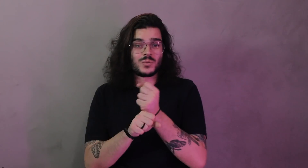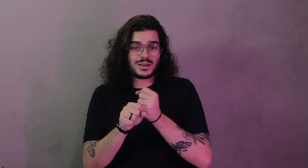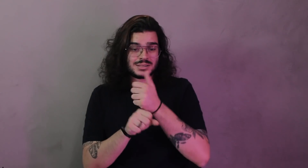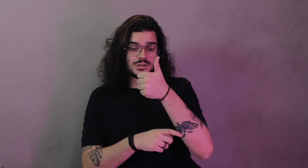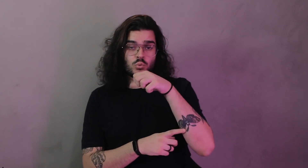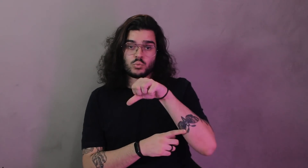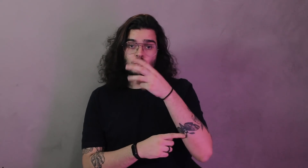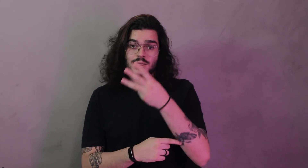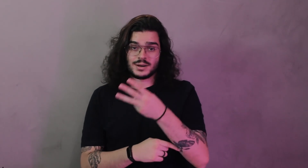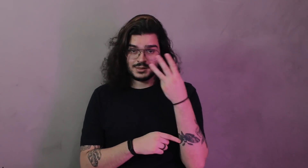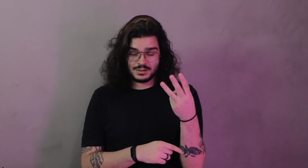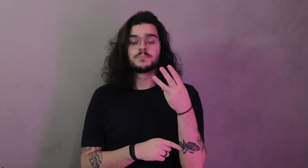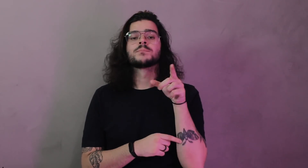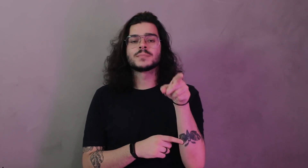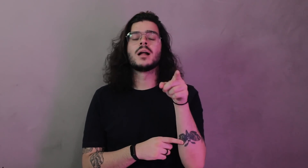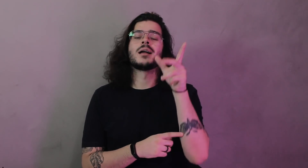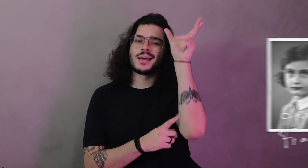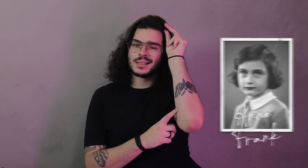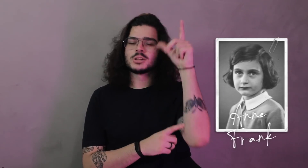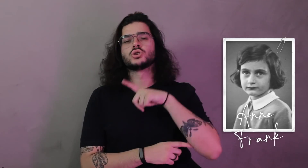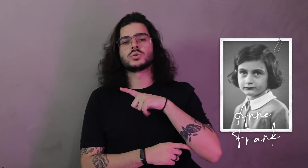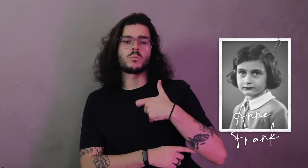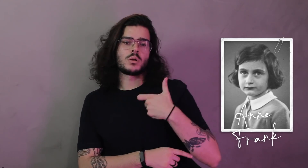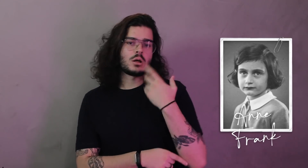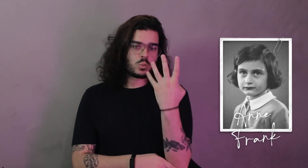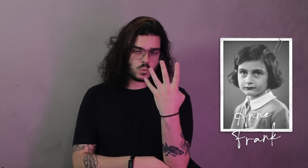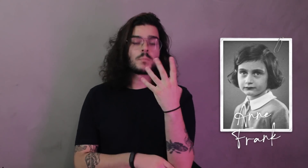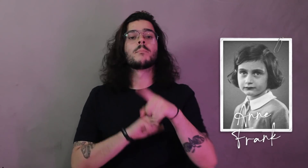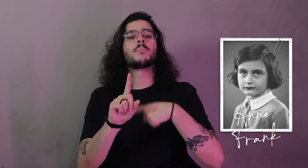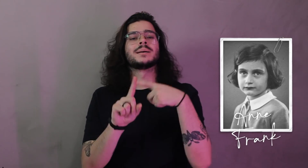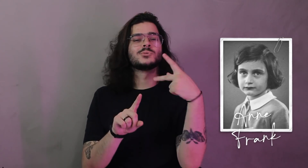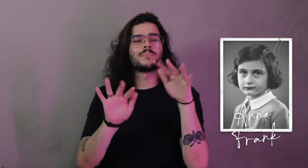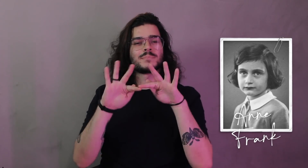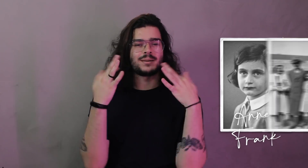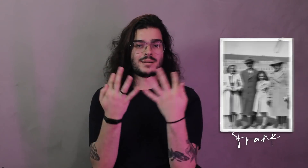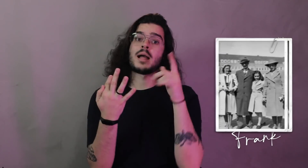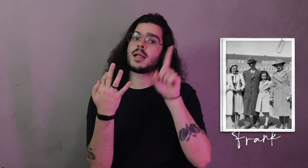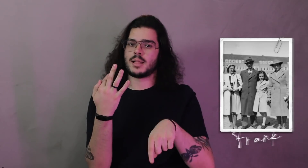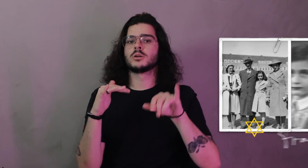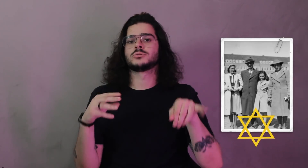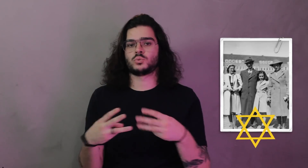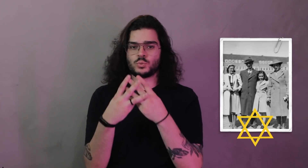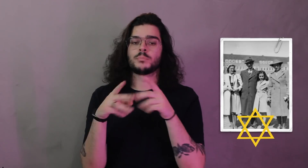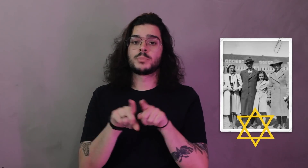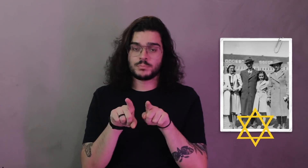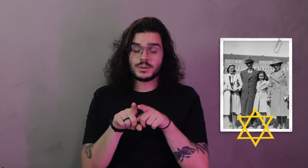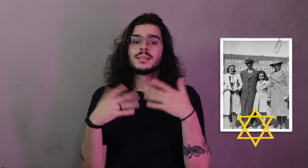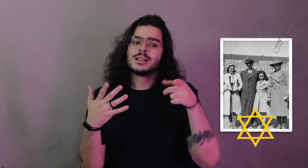In 1933, when Anne was four years old, her family, who were Jewish,